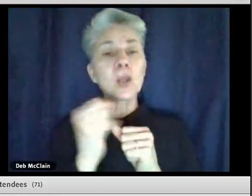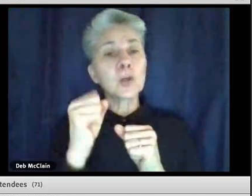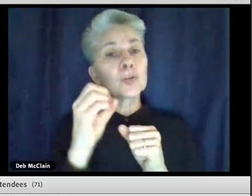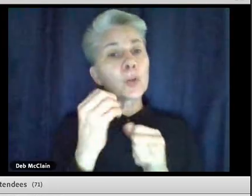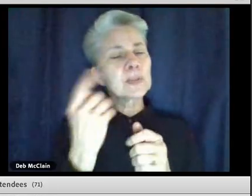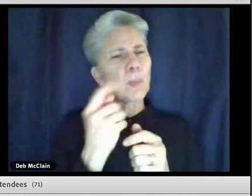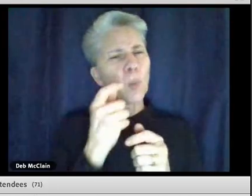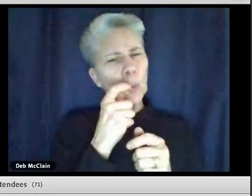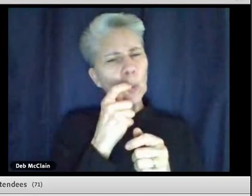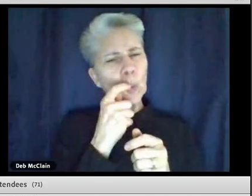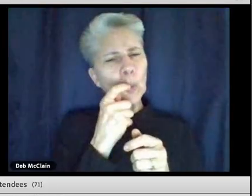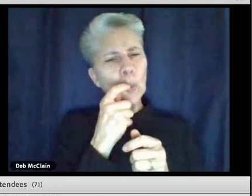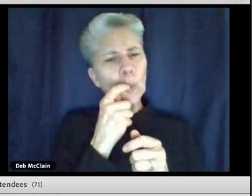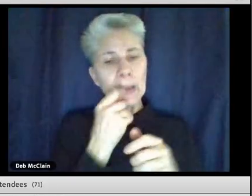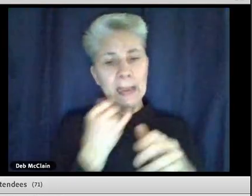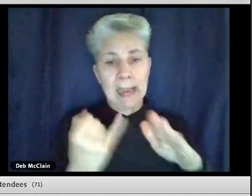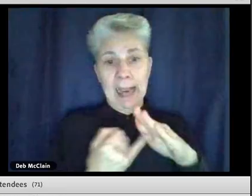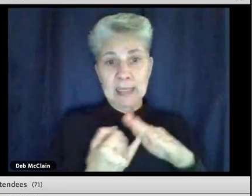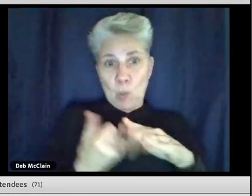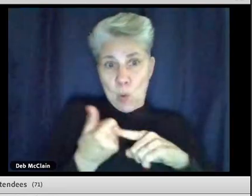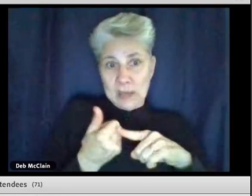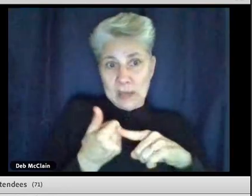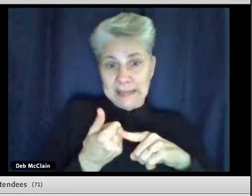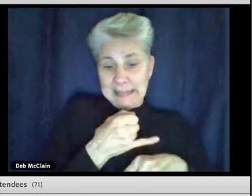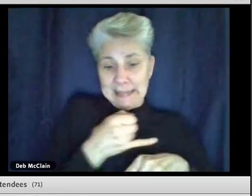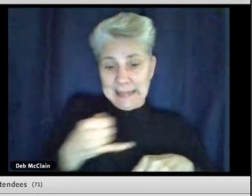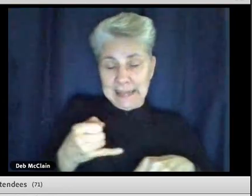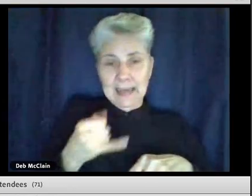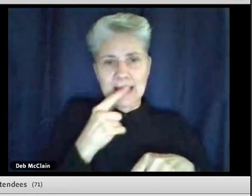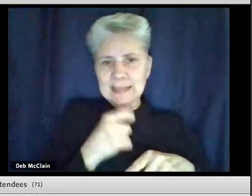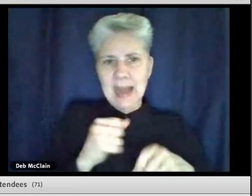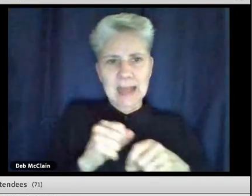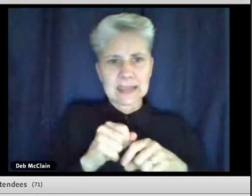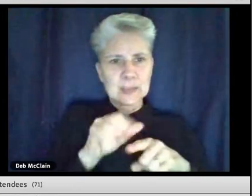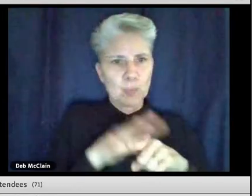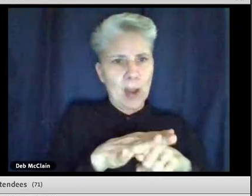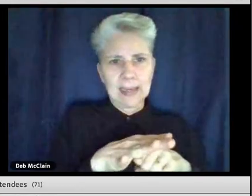Do the best that you can. Someone who has completed quarantine